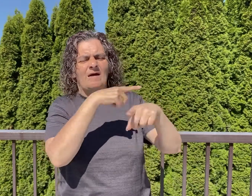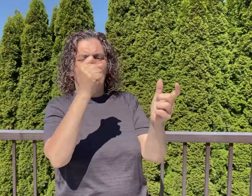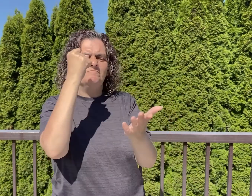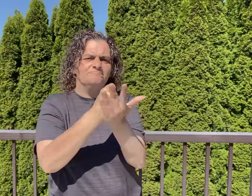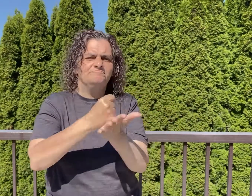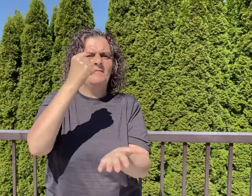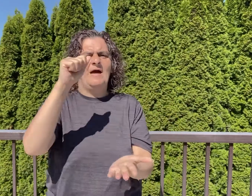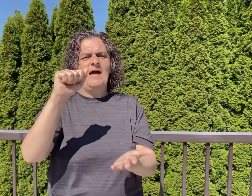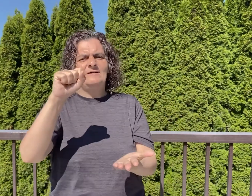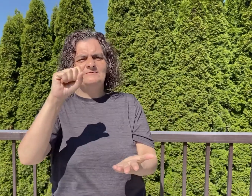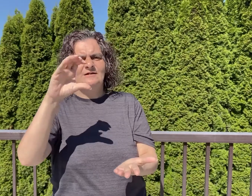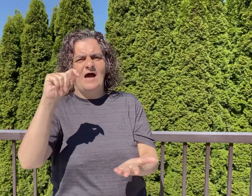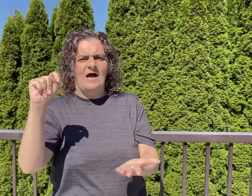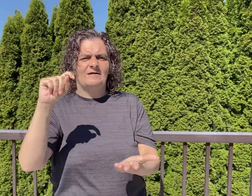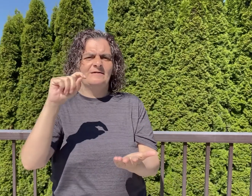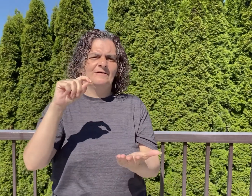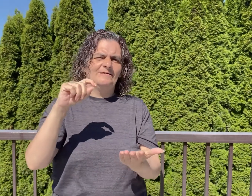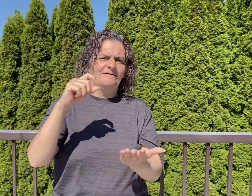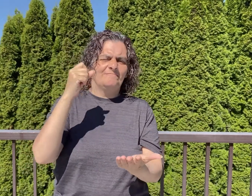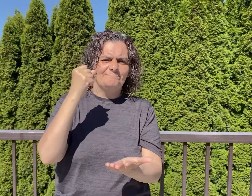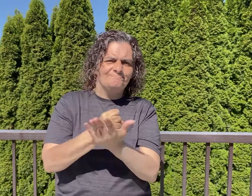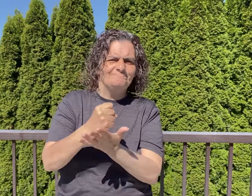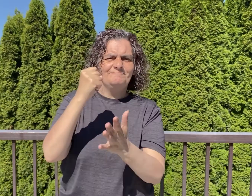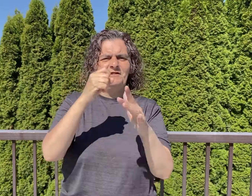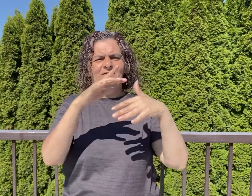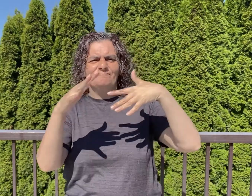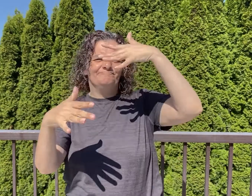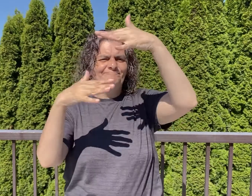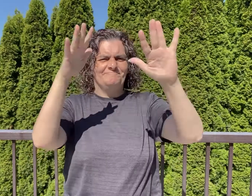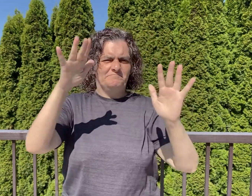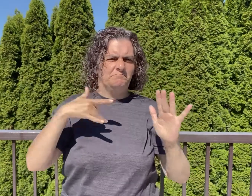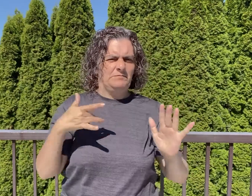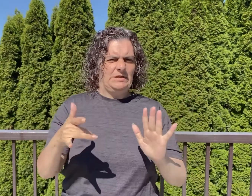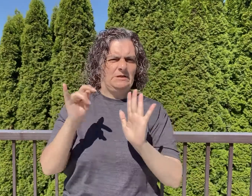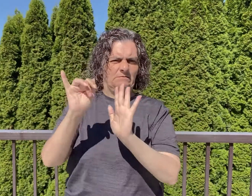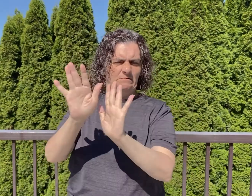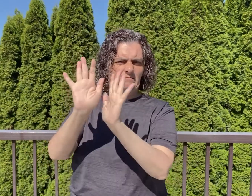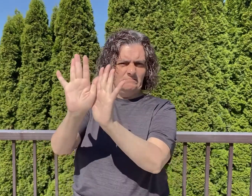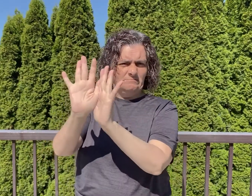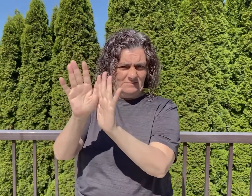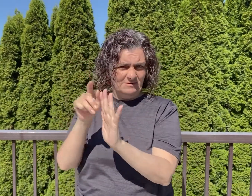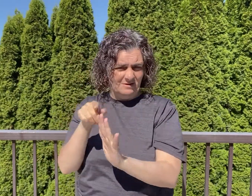before Ian Scott announces its confirmation.